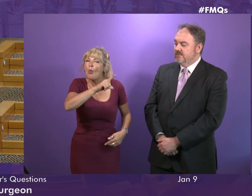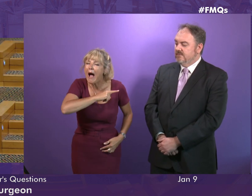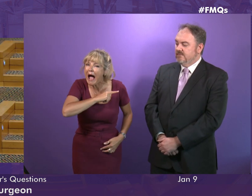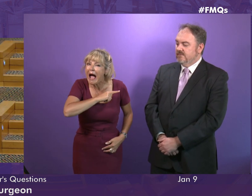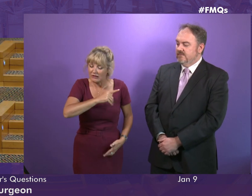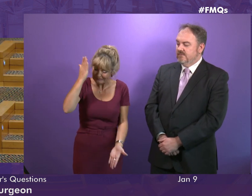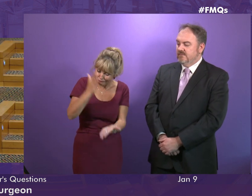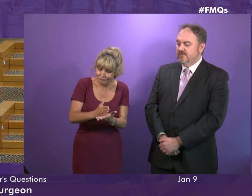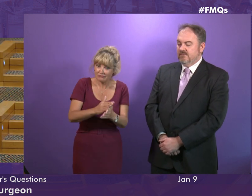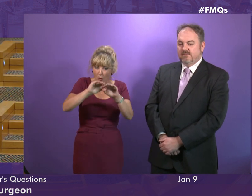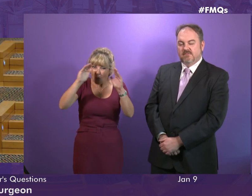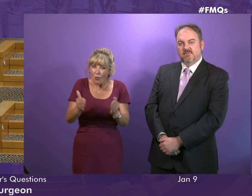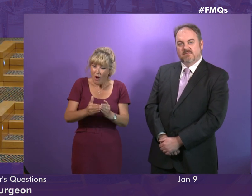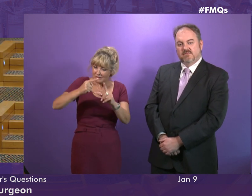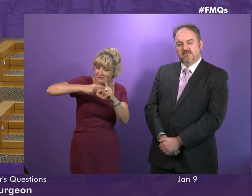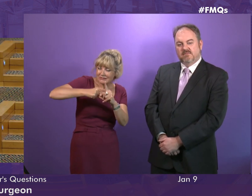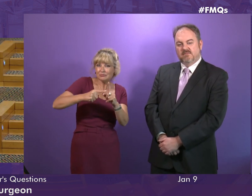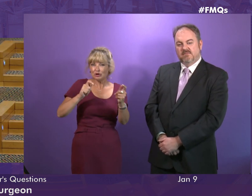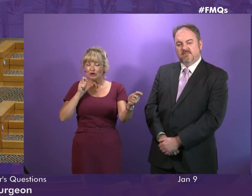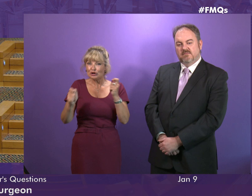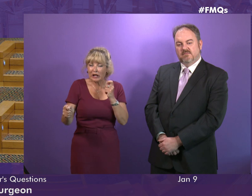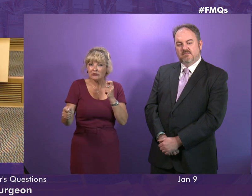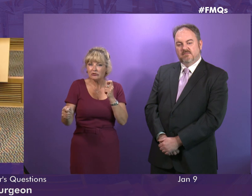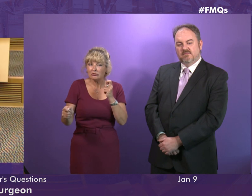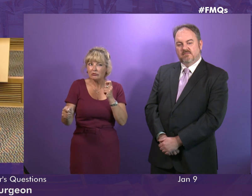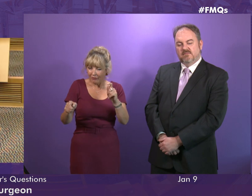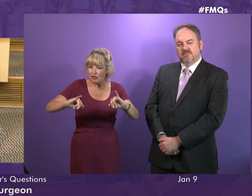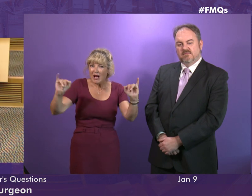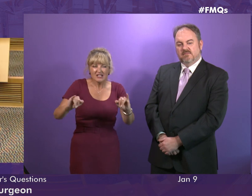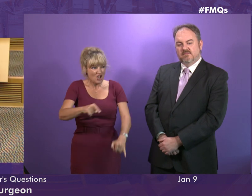change crisis that we face, his party still opposes policies such as the workplace parking